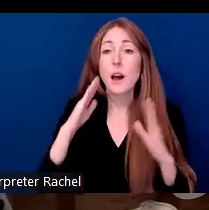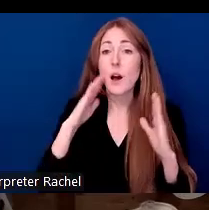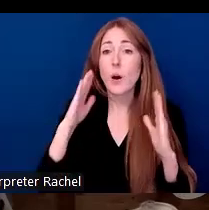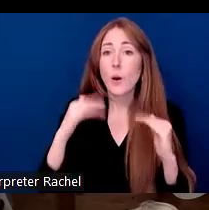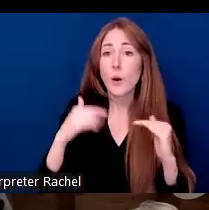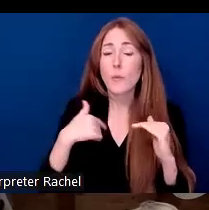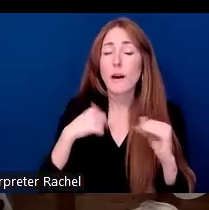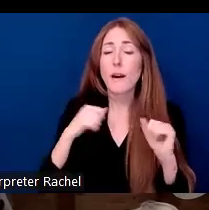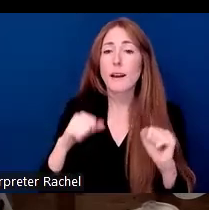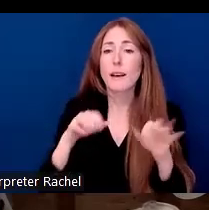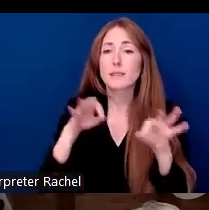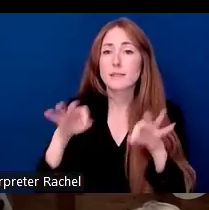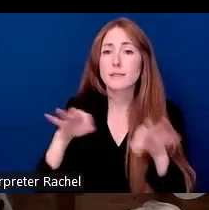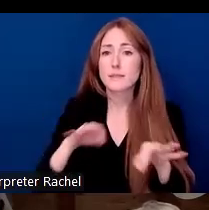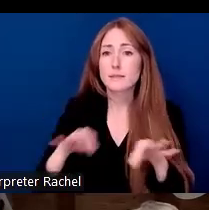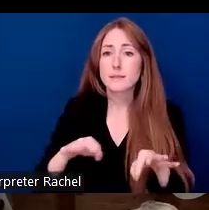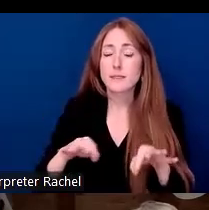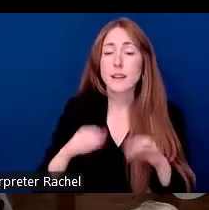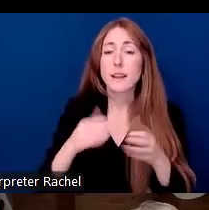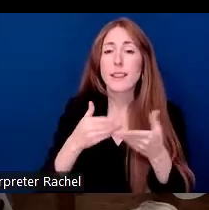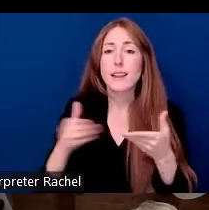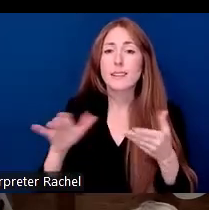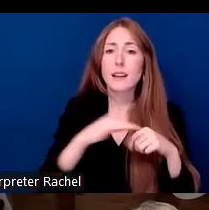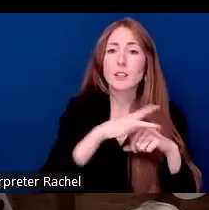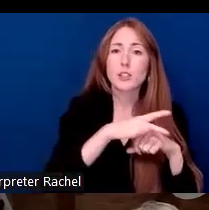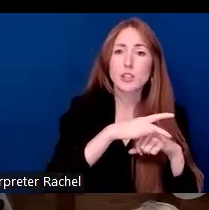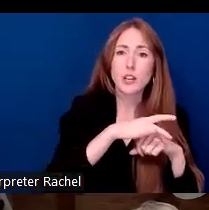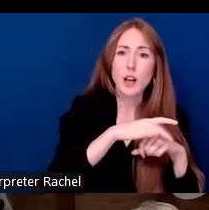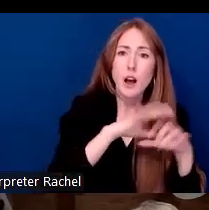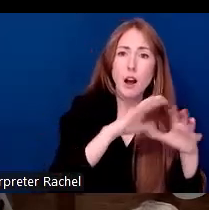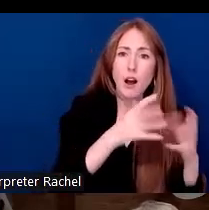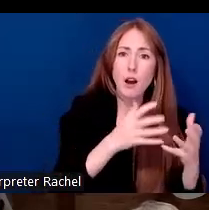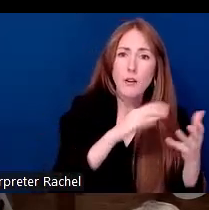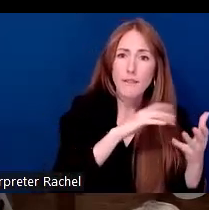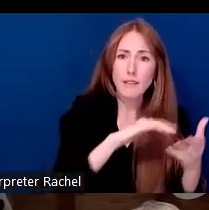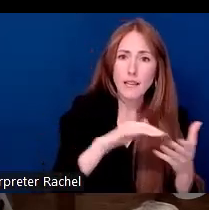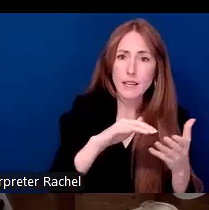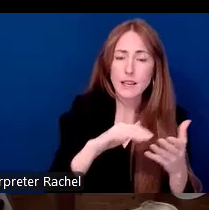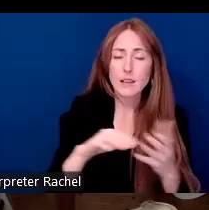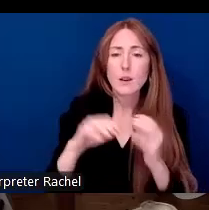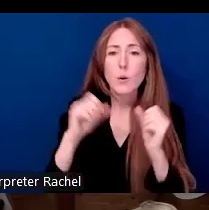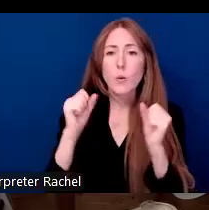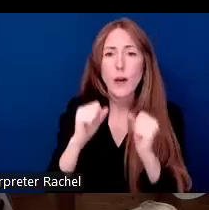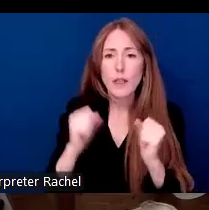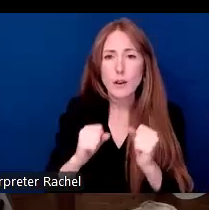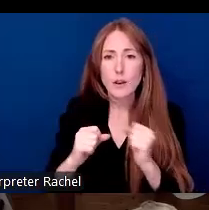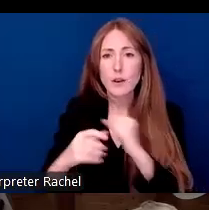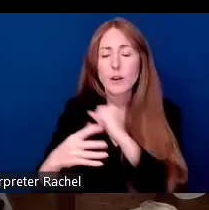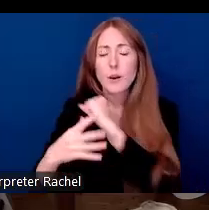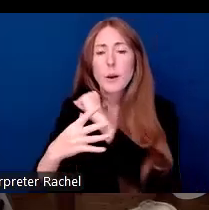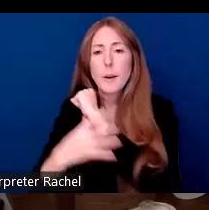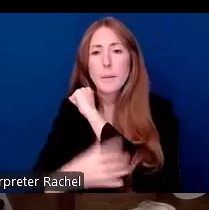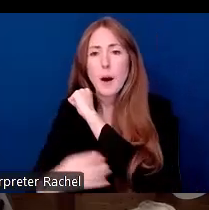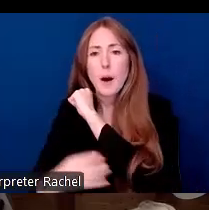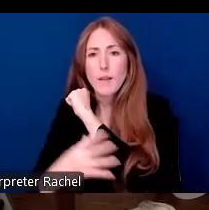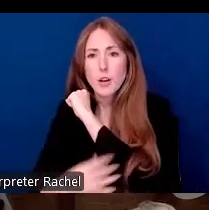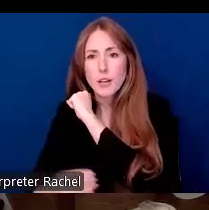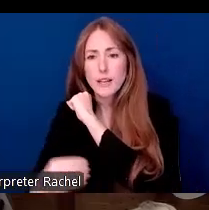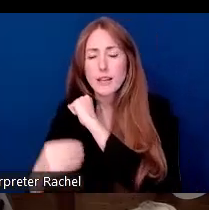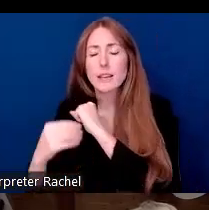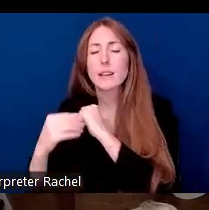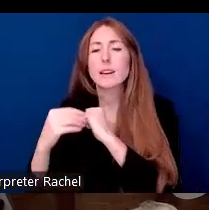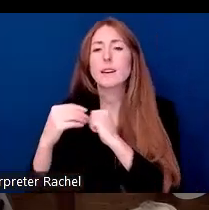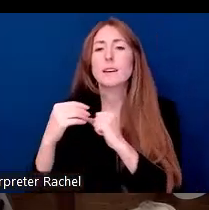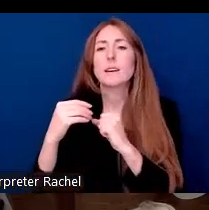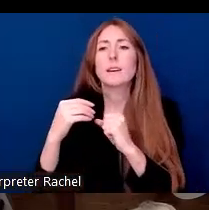geography, weather, poverty and the longstanding under-resourcing of this sector in this province,